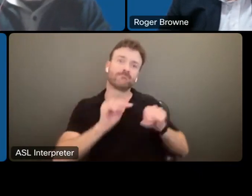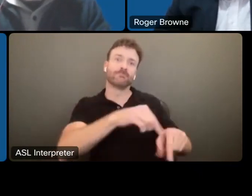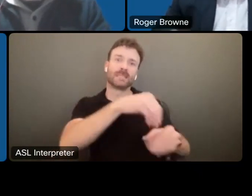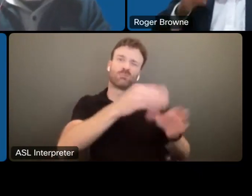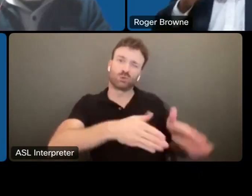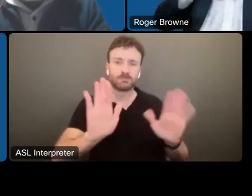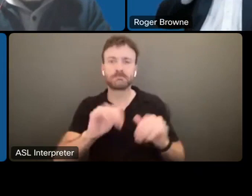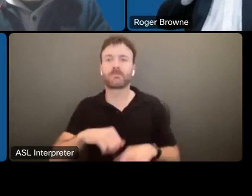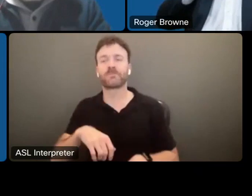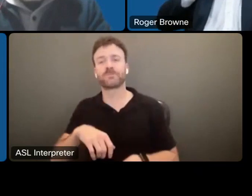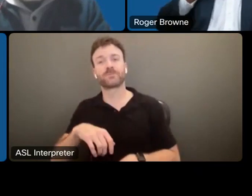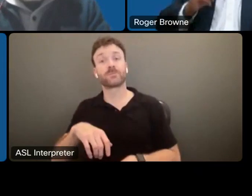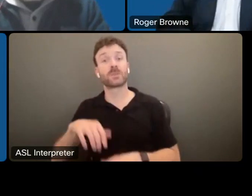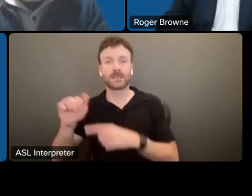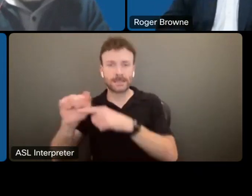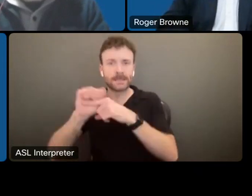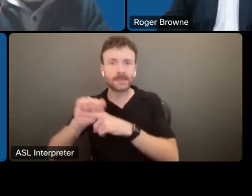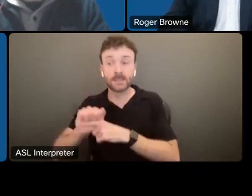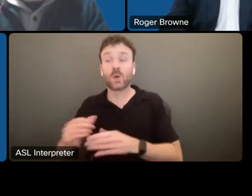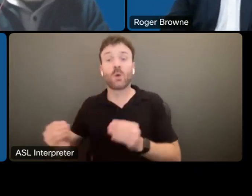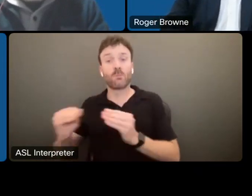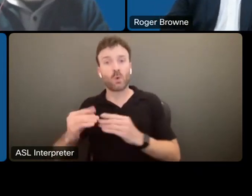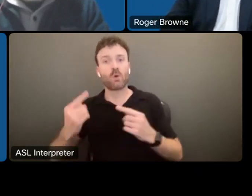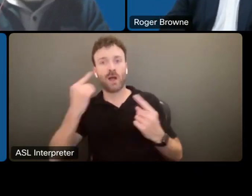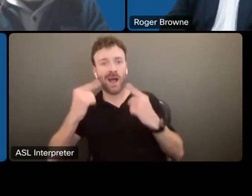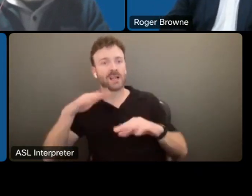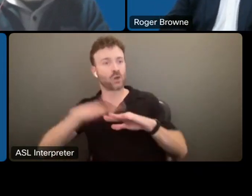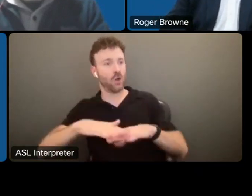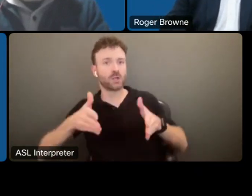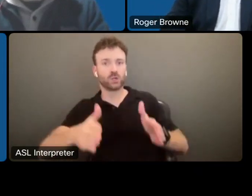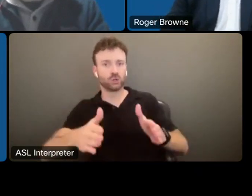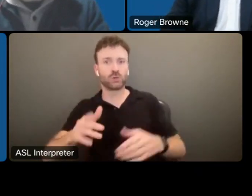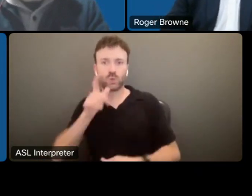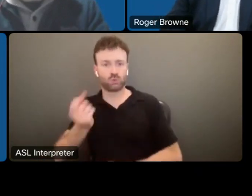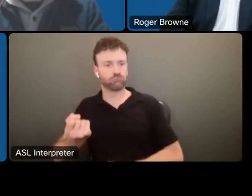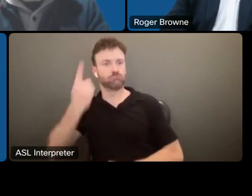The idea is the more eyes we have on the street who understand what the expectations are,